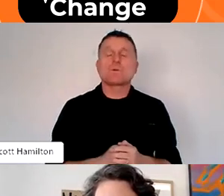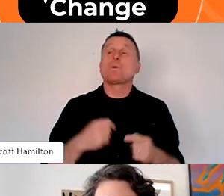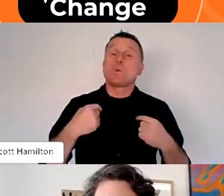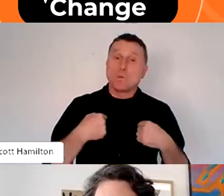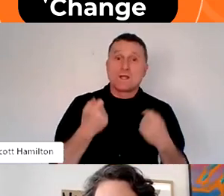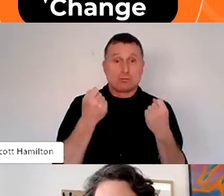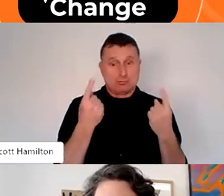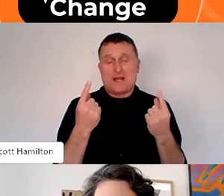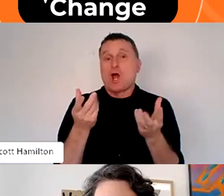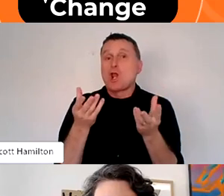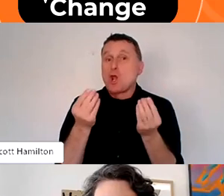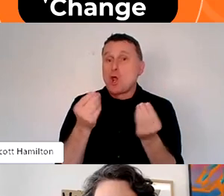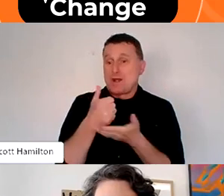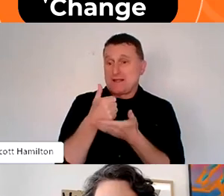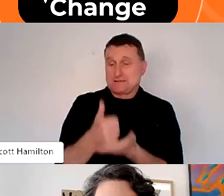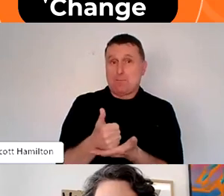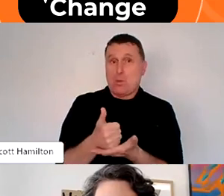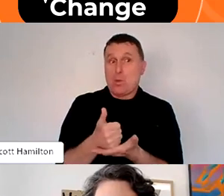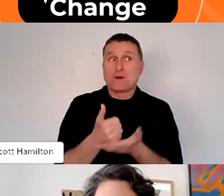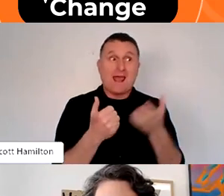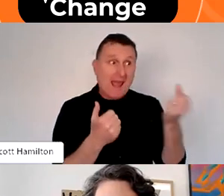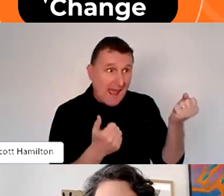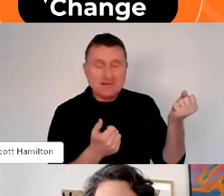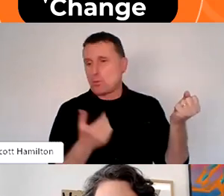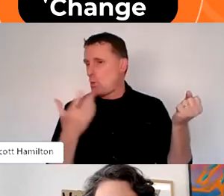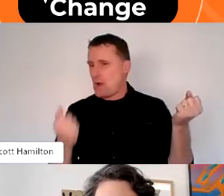much support there is, or lack of it. We have four pou. We have